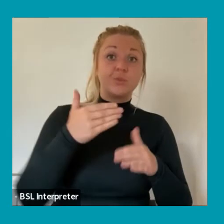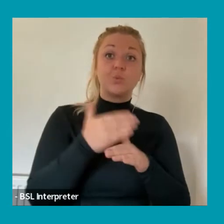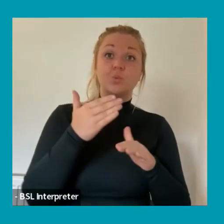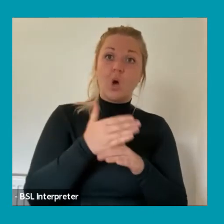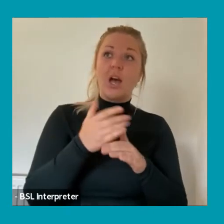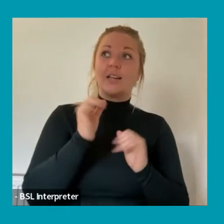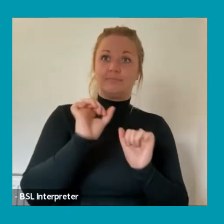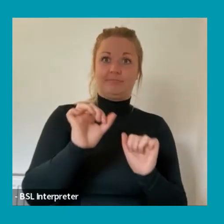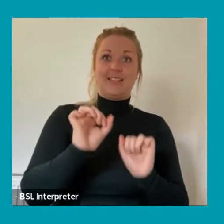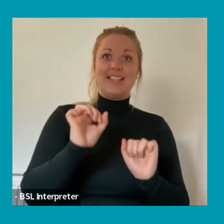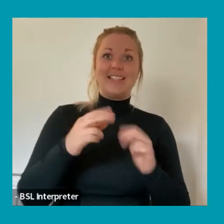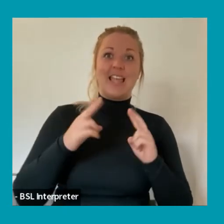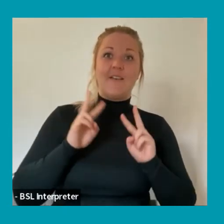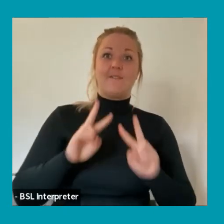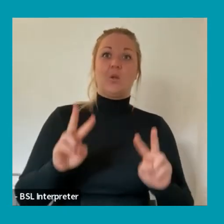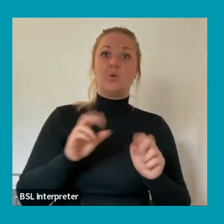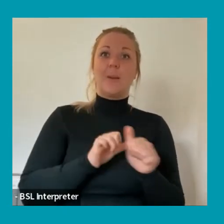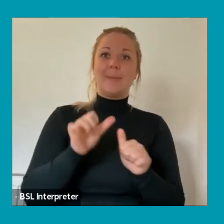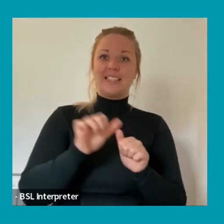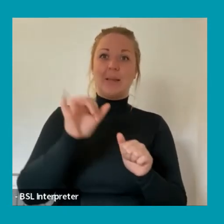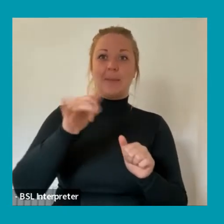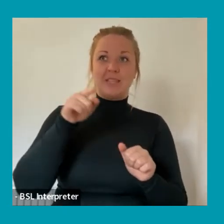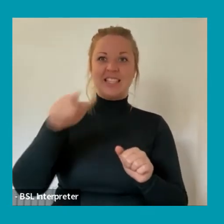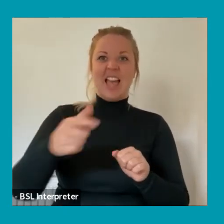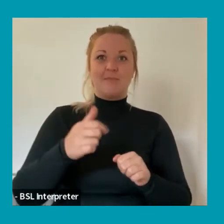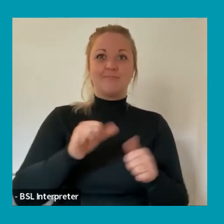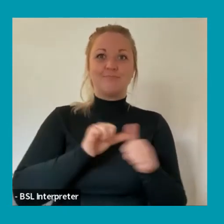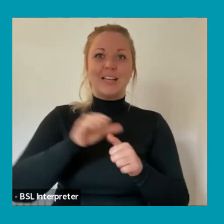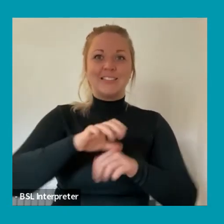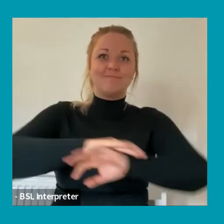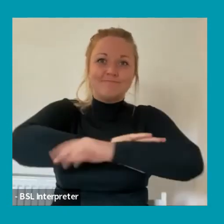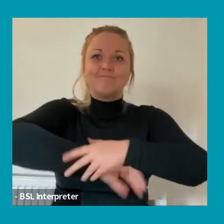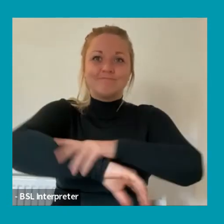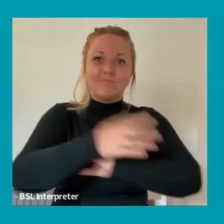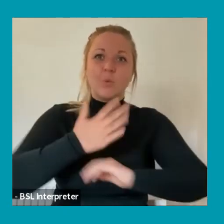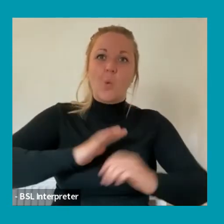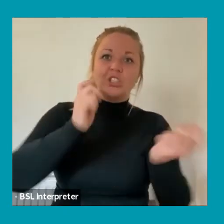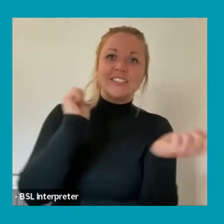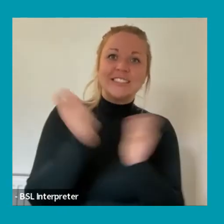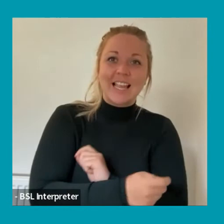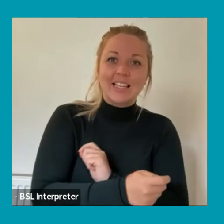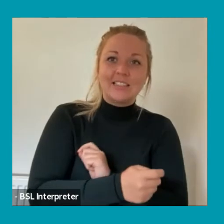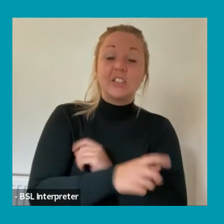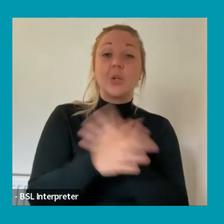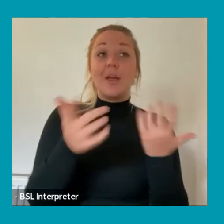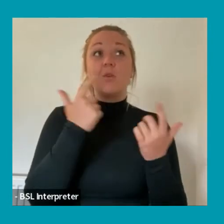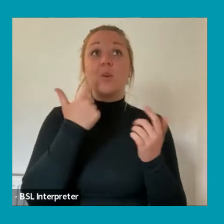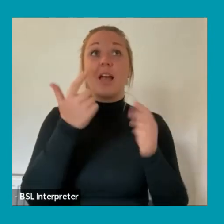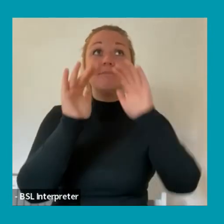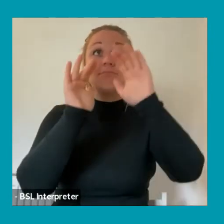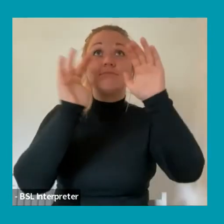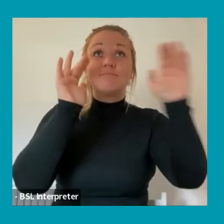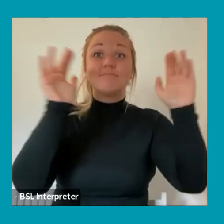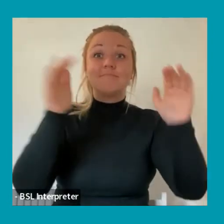strongest advocate for change. I think if you can find those people in the organisation, it really helps.